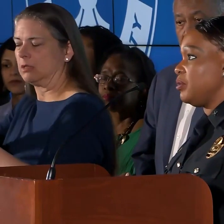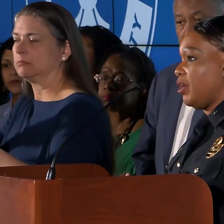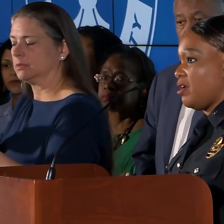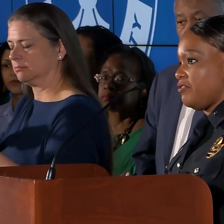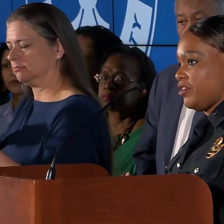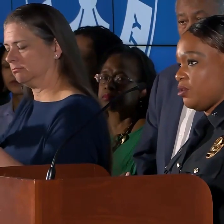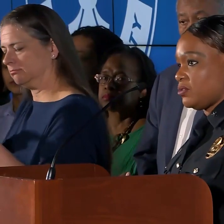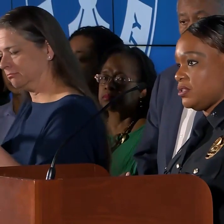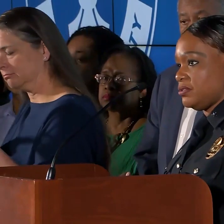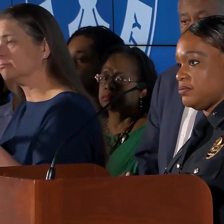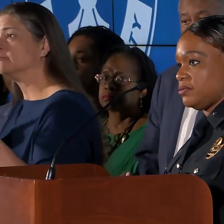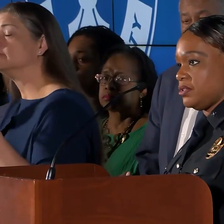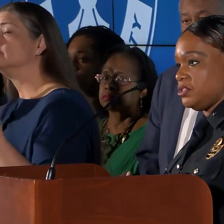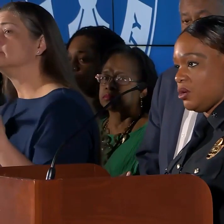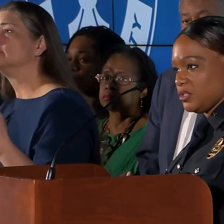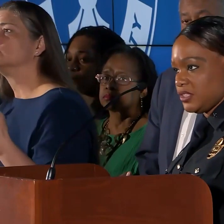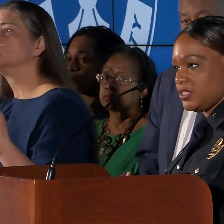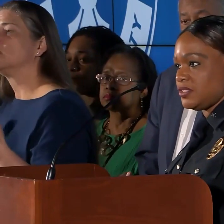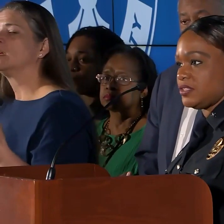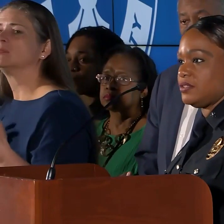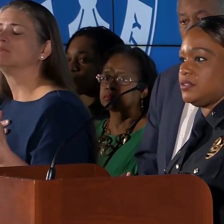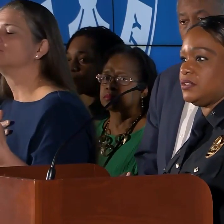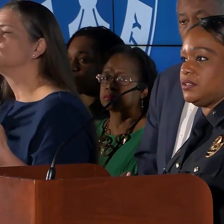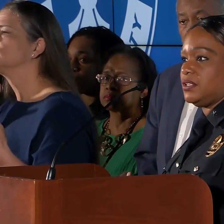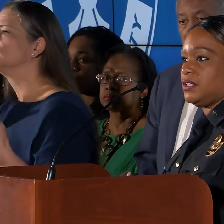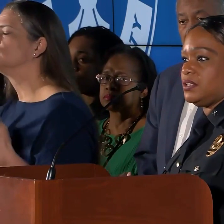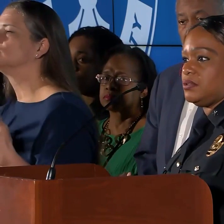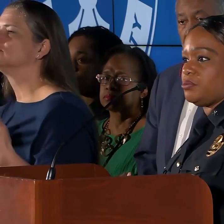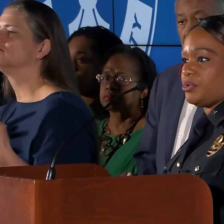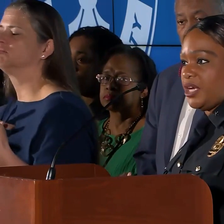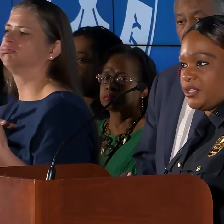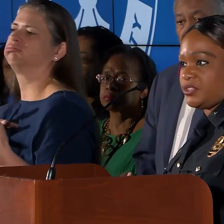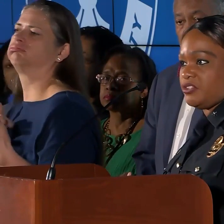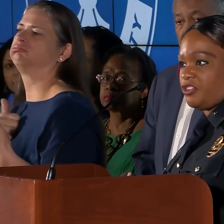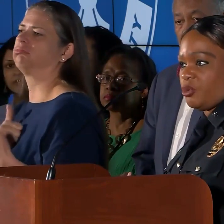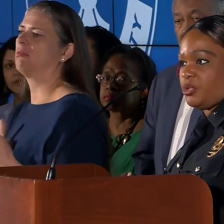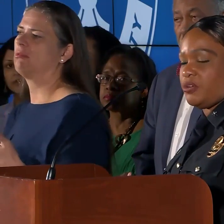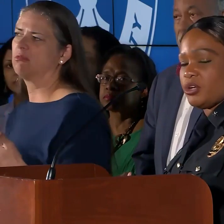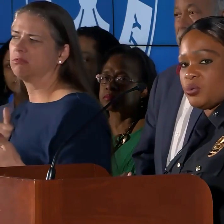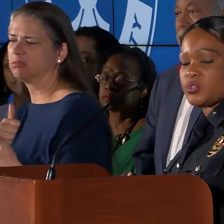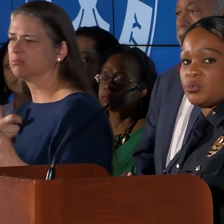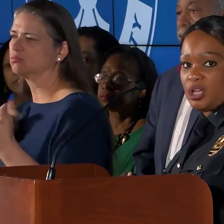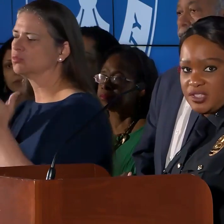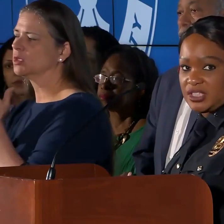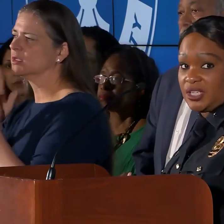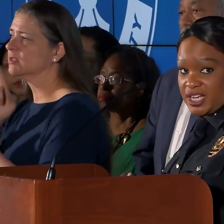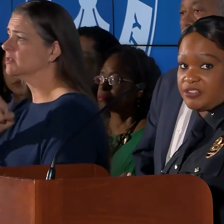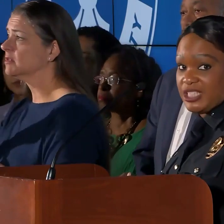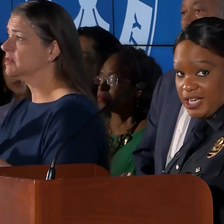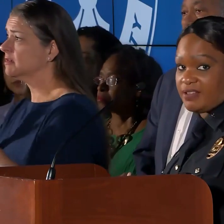with heartfelt condolences, prayers to the family of those who lost their life. Today,